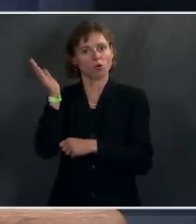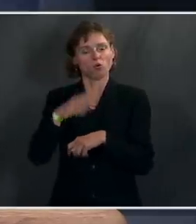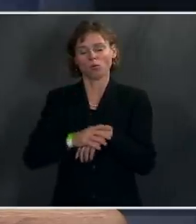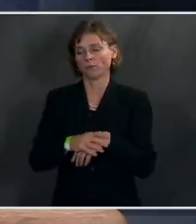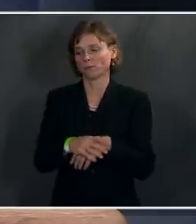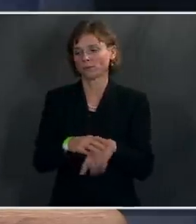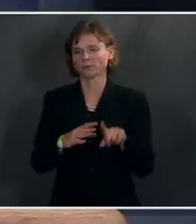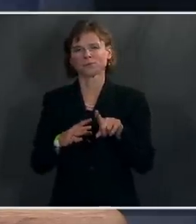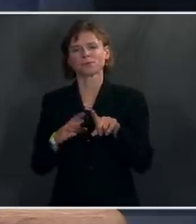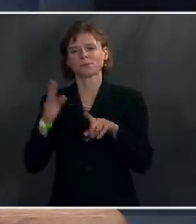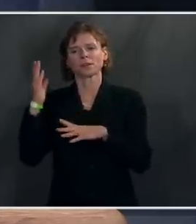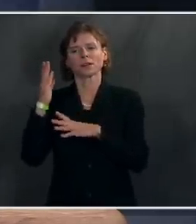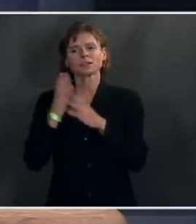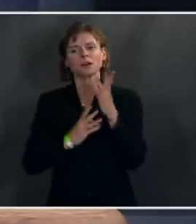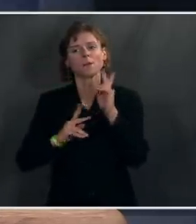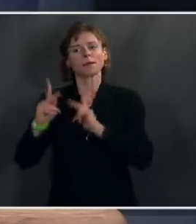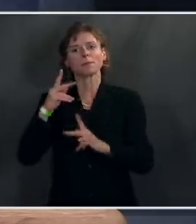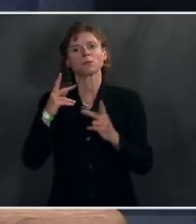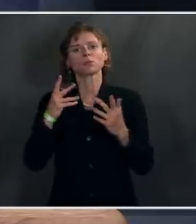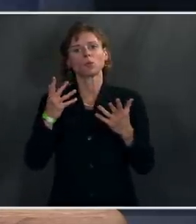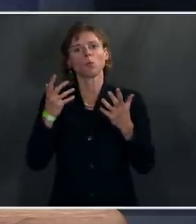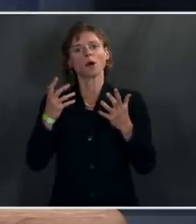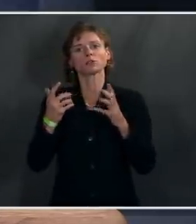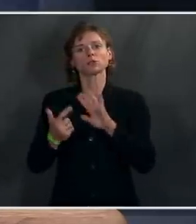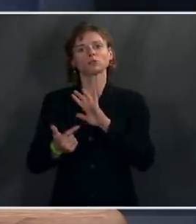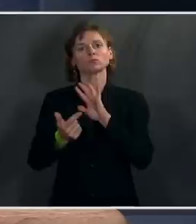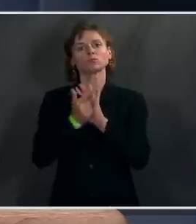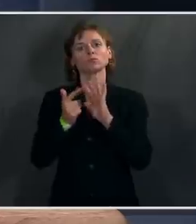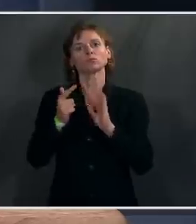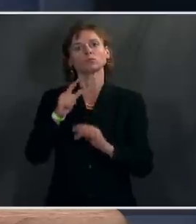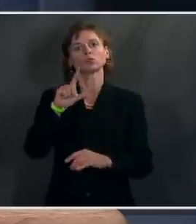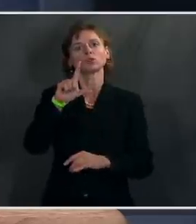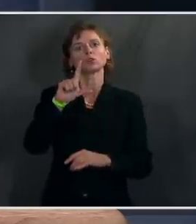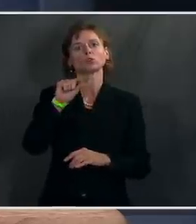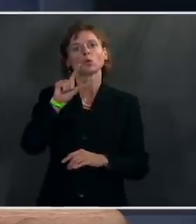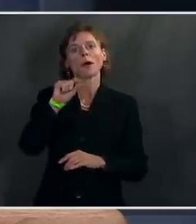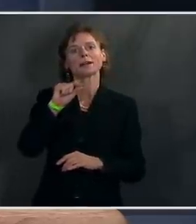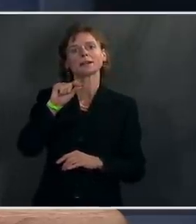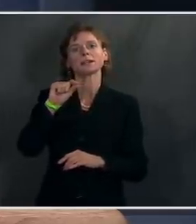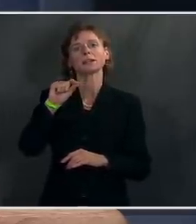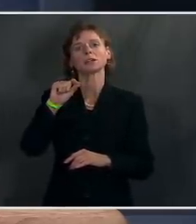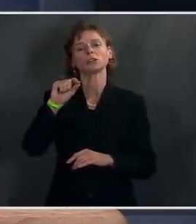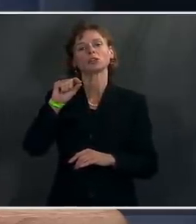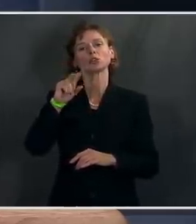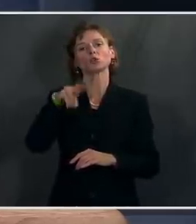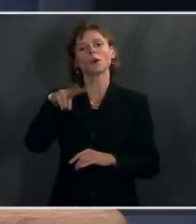of the Chinese 2022 Olympics, given the administration's recent support